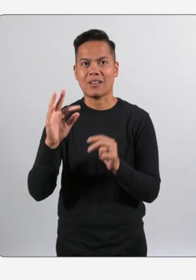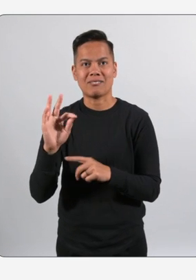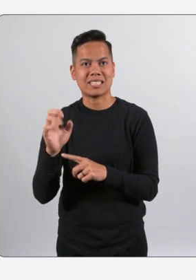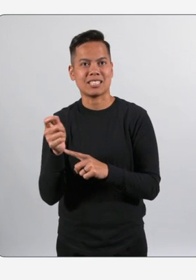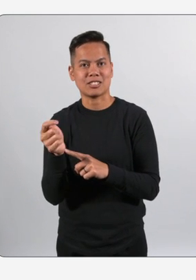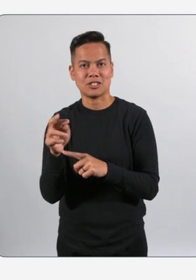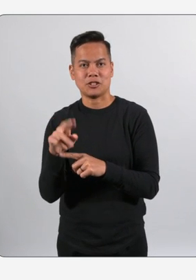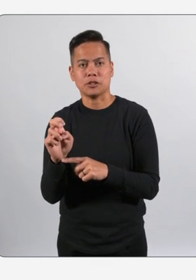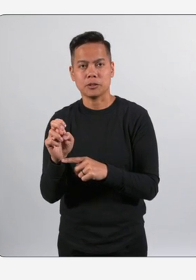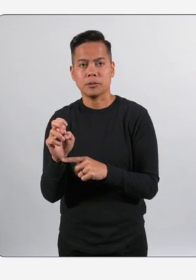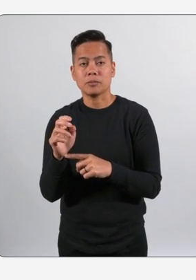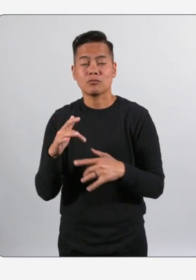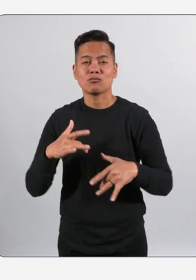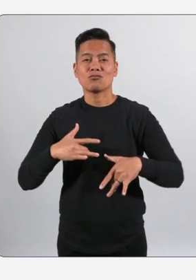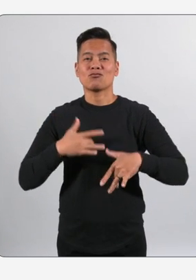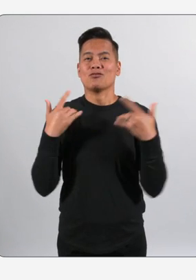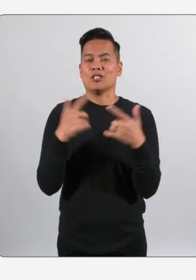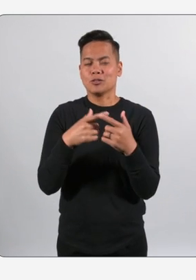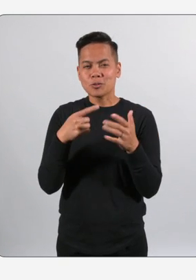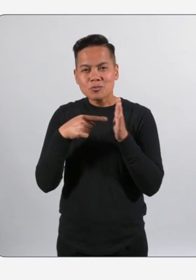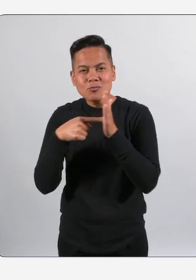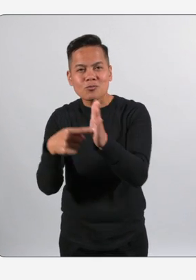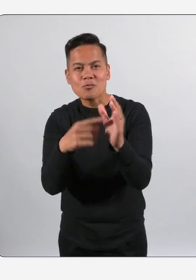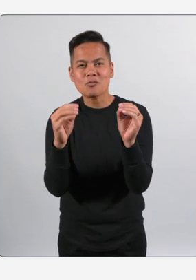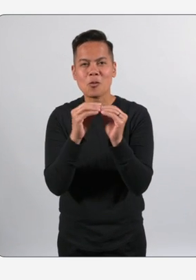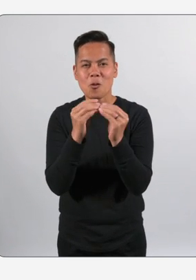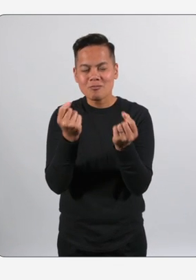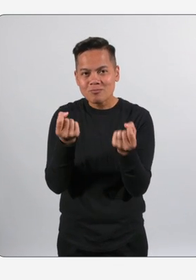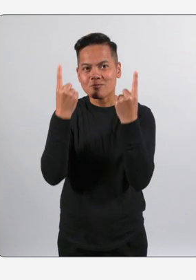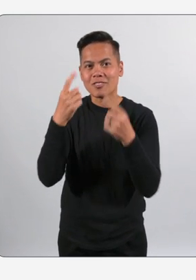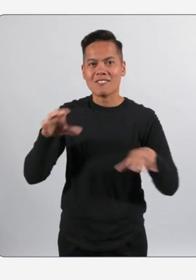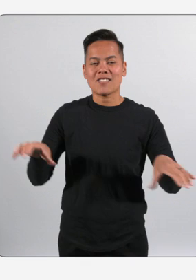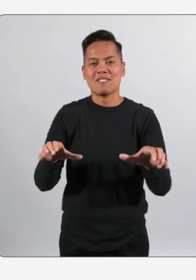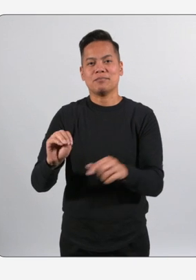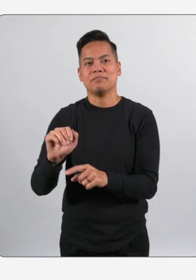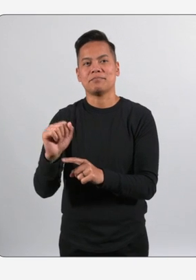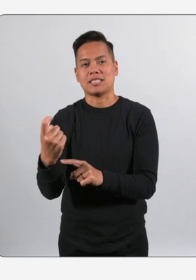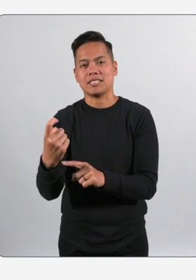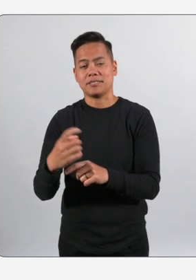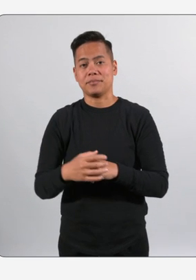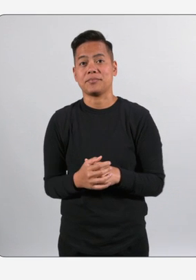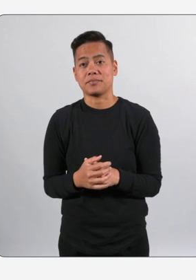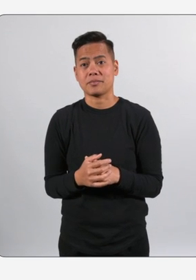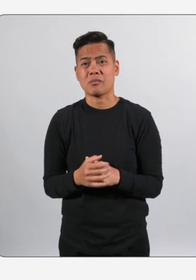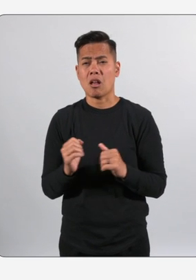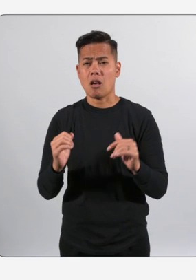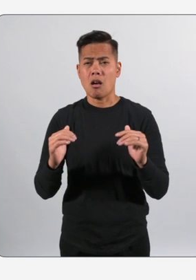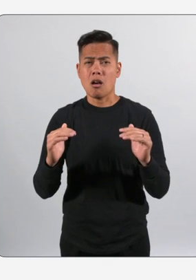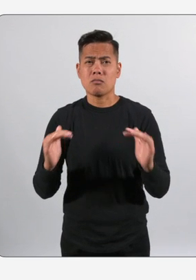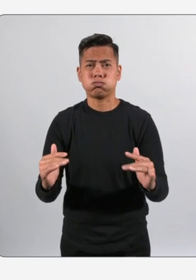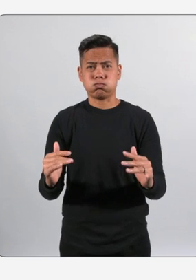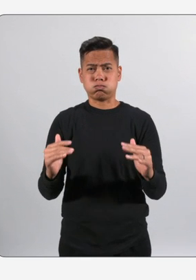we're bringing more insights to Performance Max. Now, you can use revamped search term insights to go back and